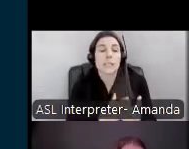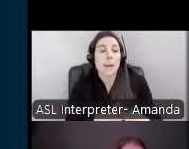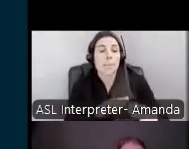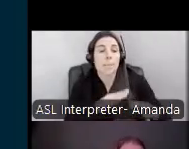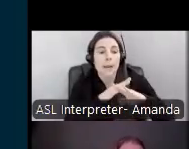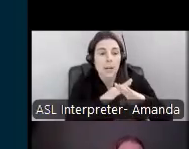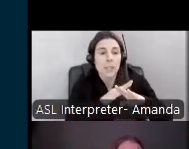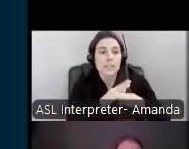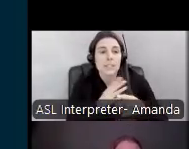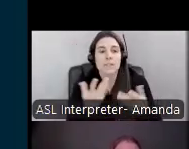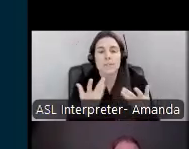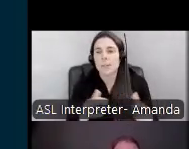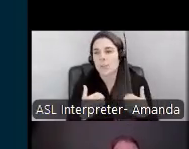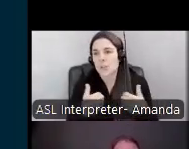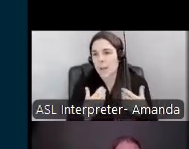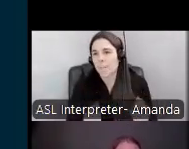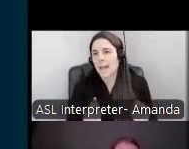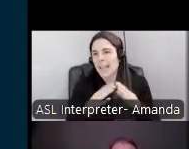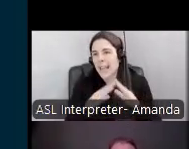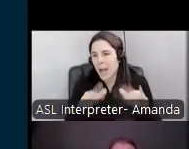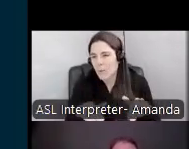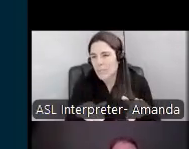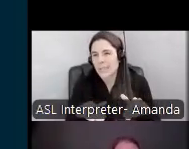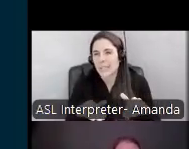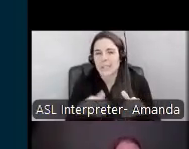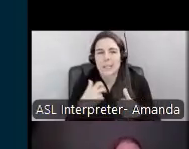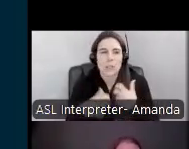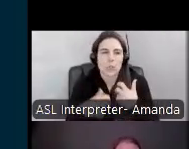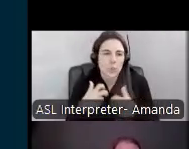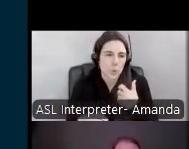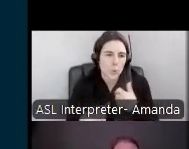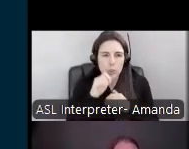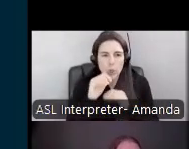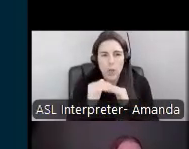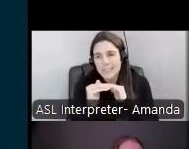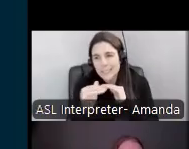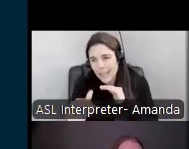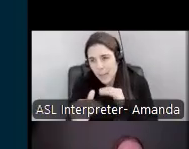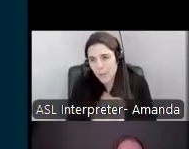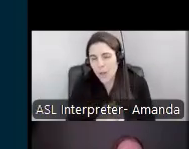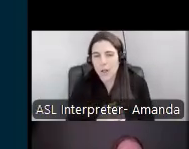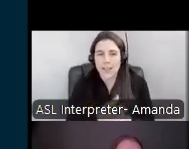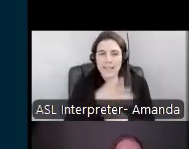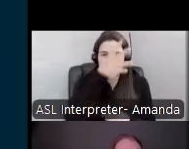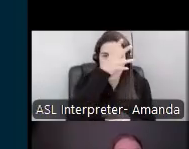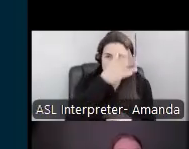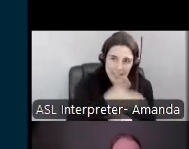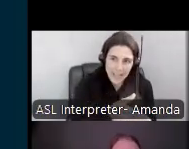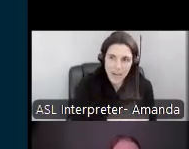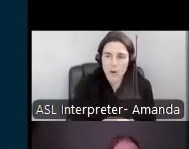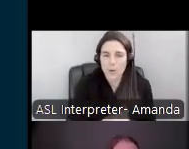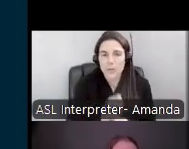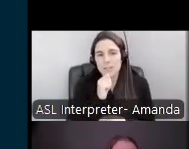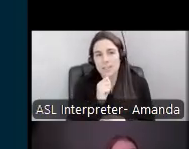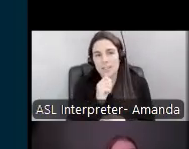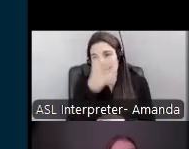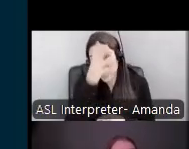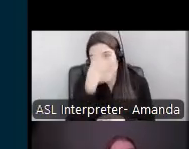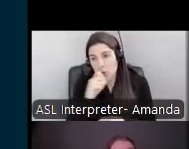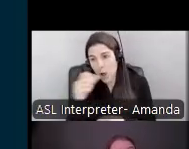instability and kind of family instability, with dad being there and not there. They had a while where they were, where the